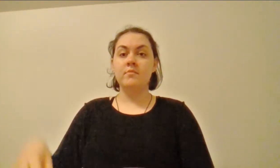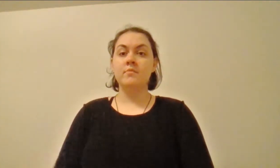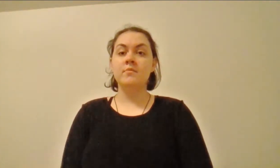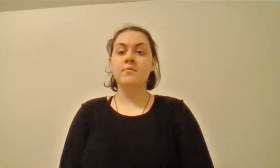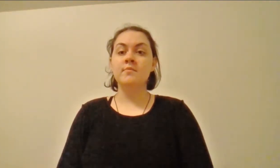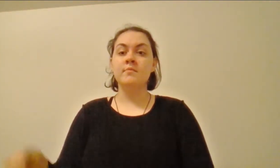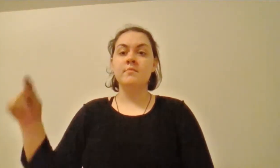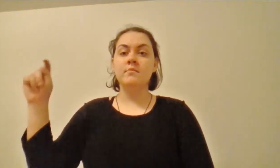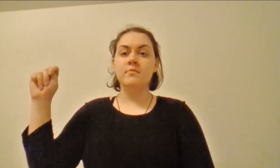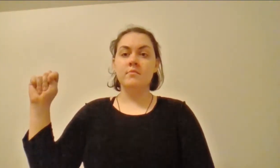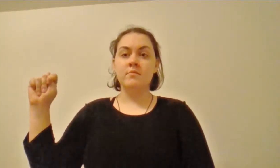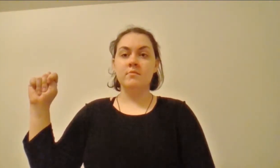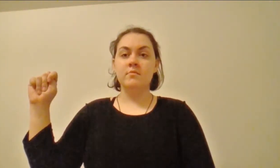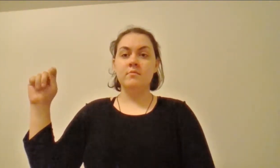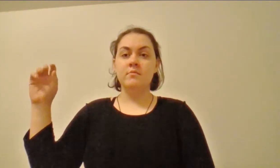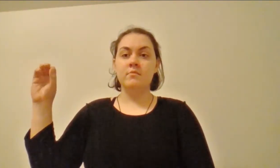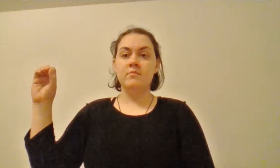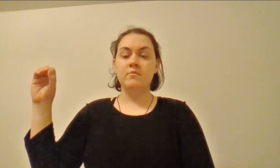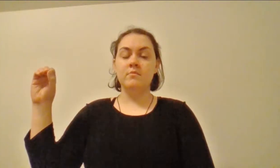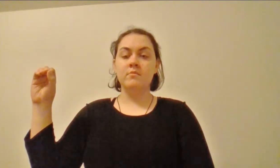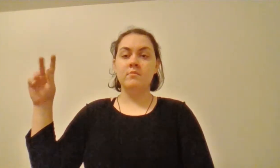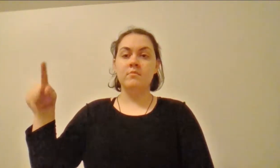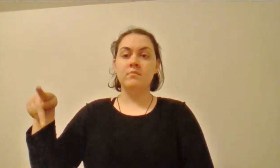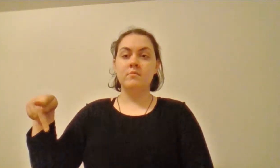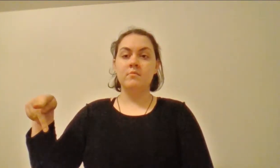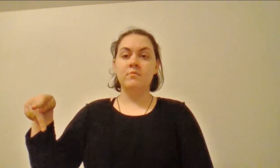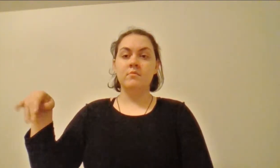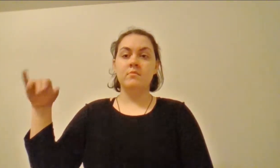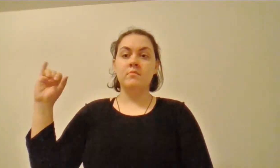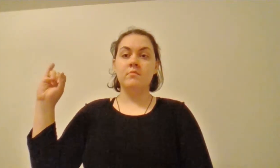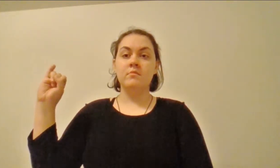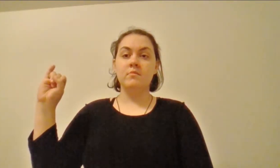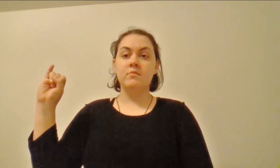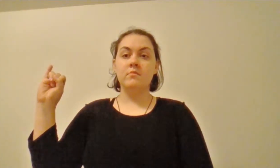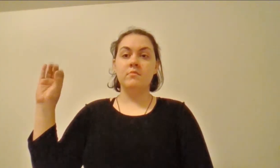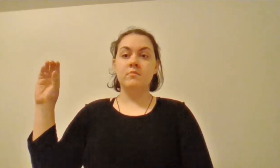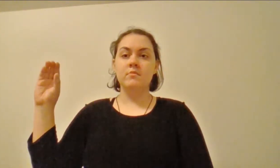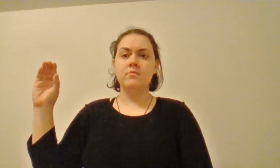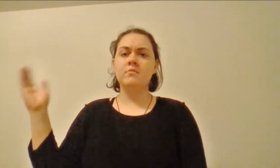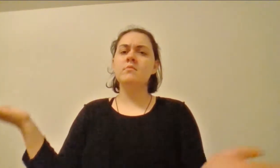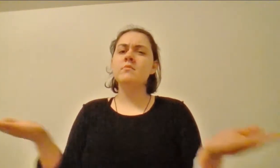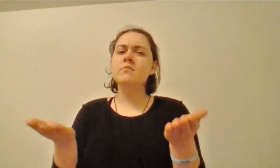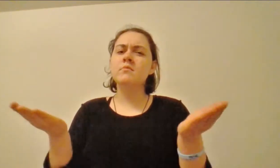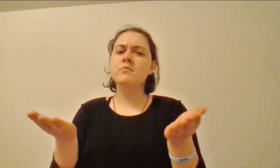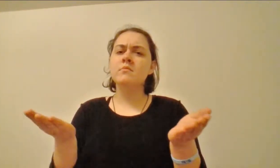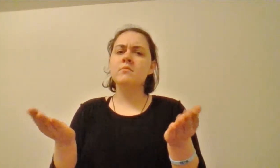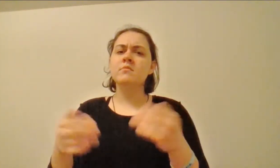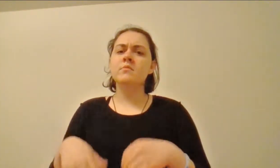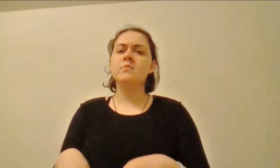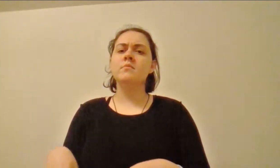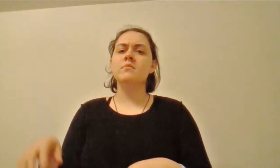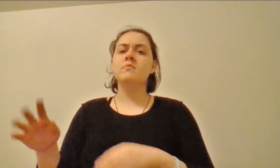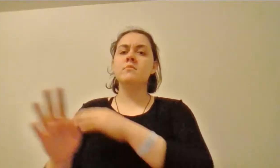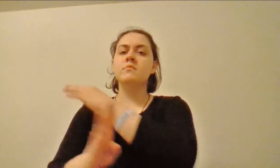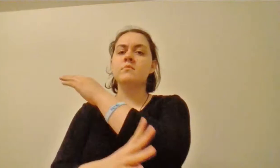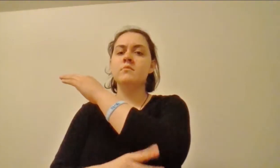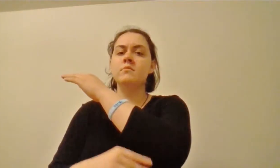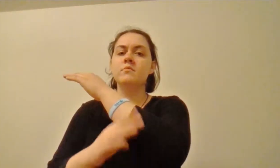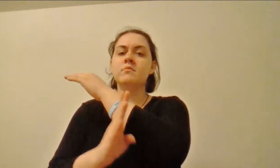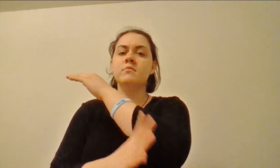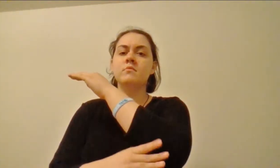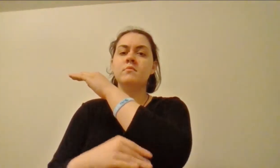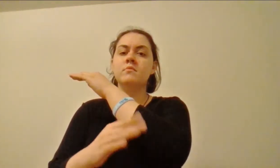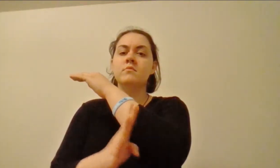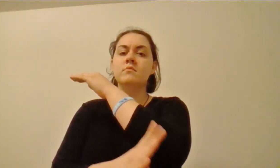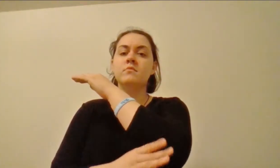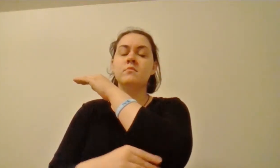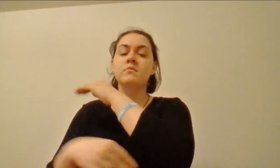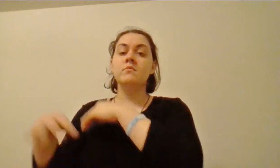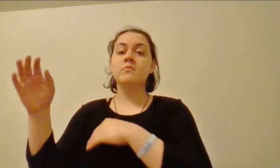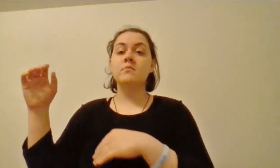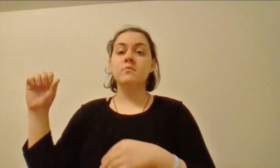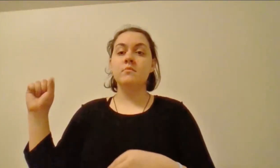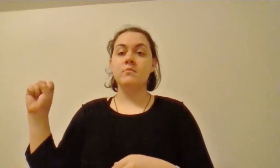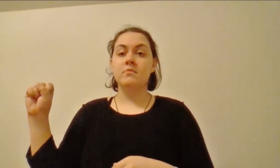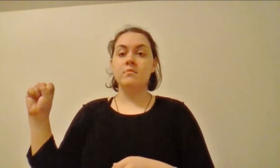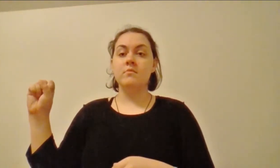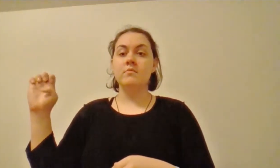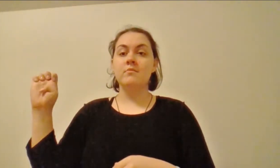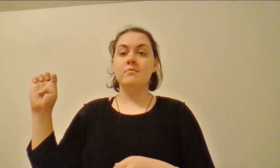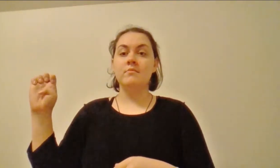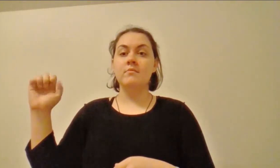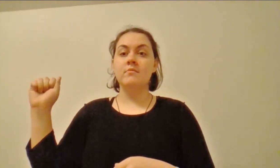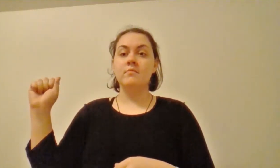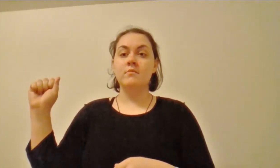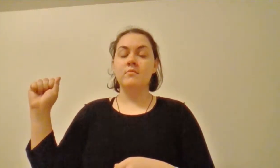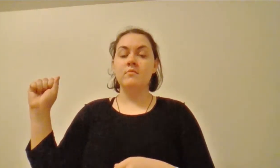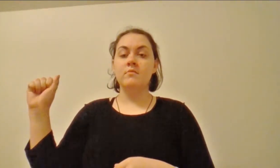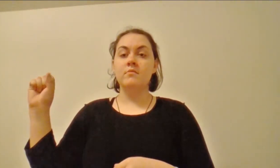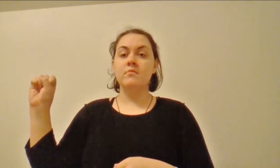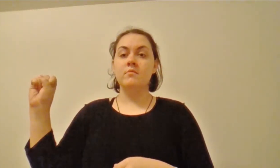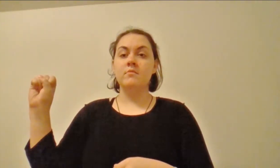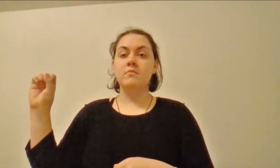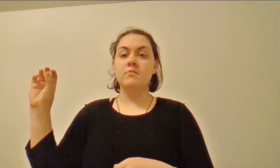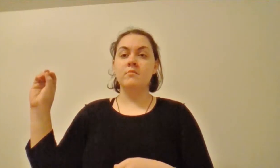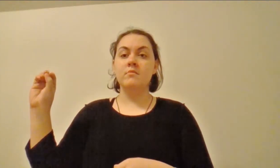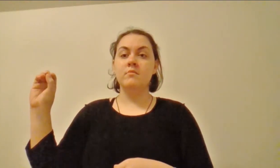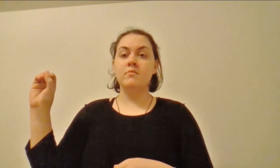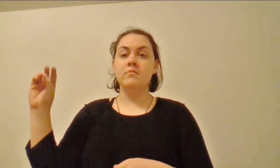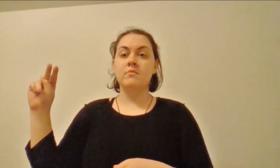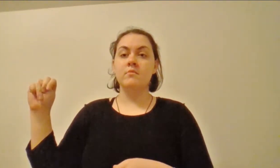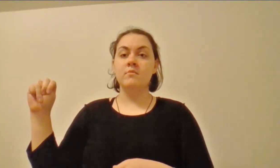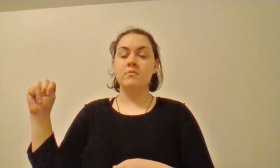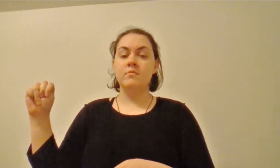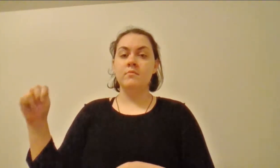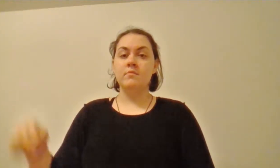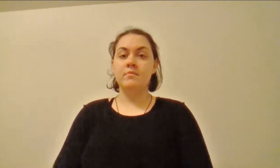Topic what? Fall season.